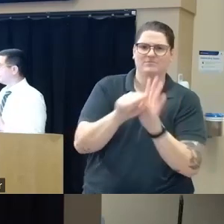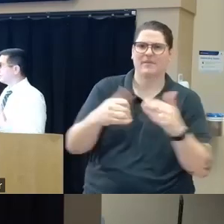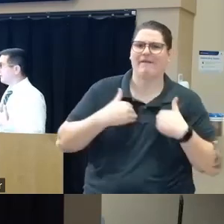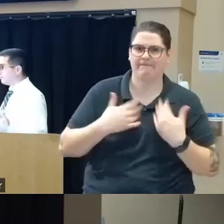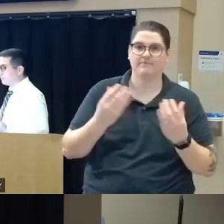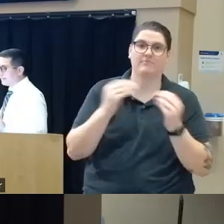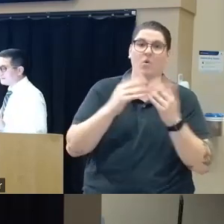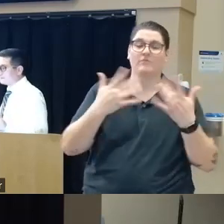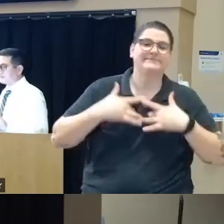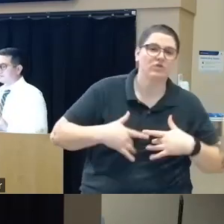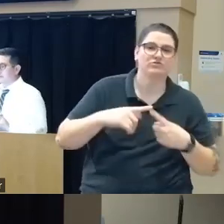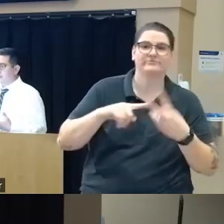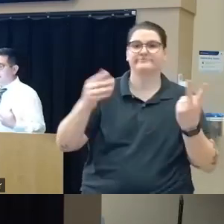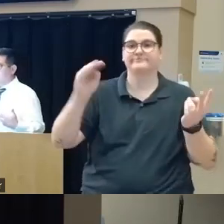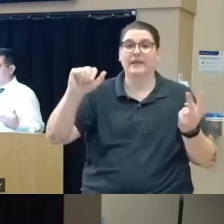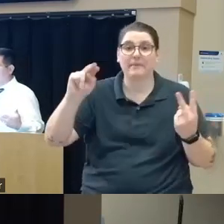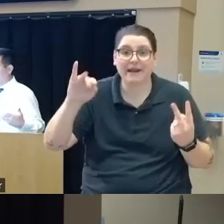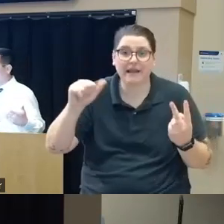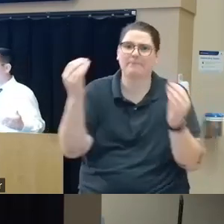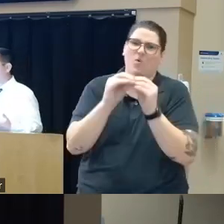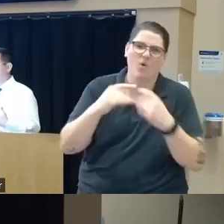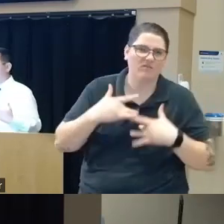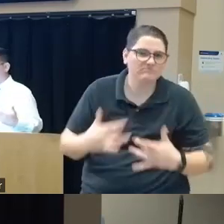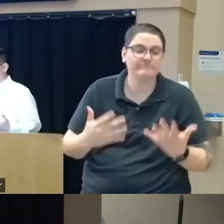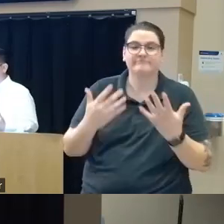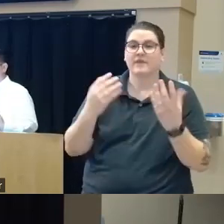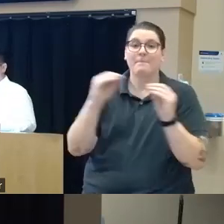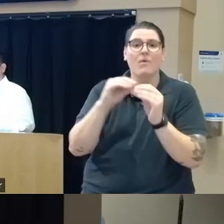depression they've had more manic symptoms they have more positive symptoms and general symptoms